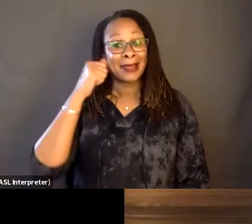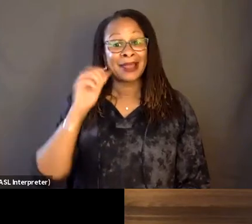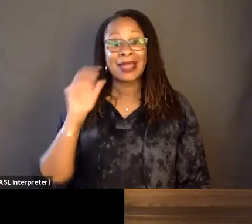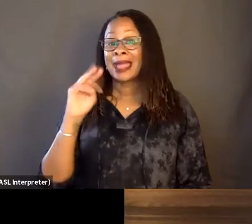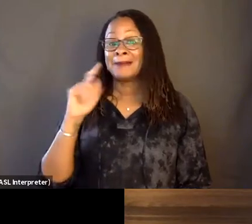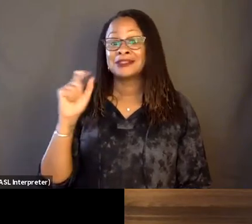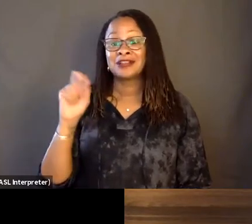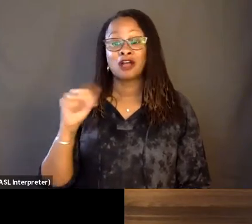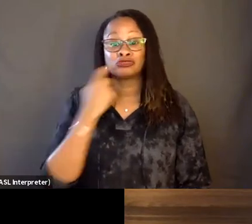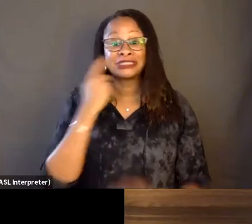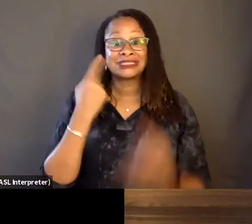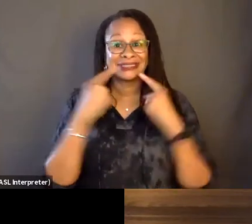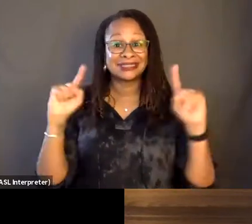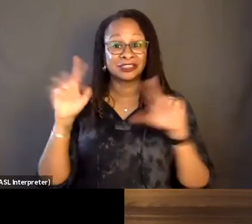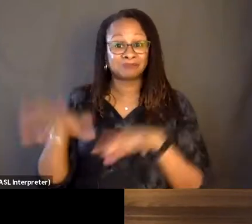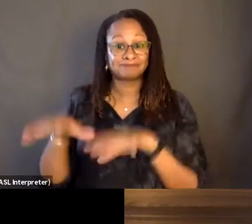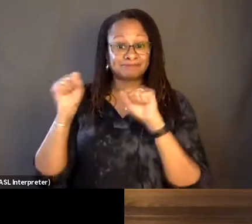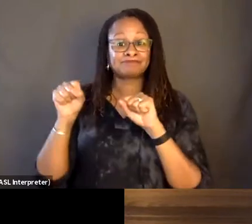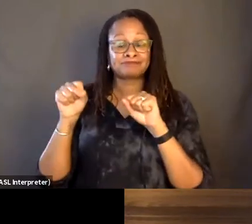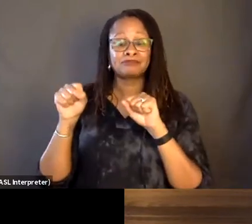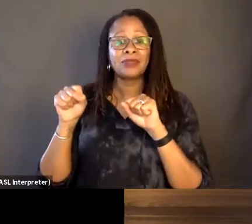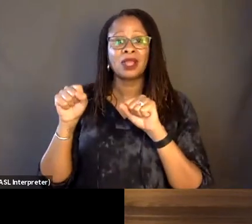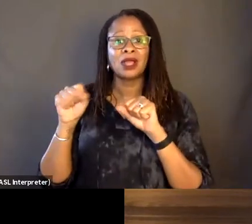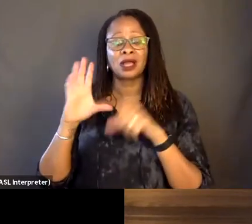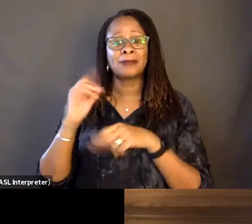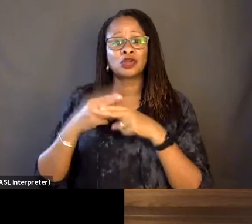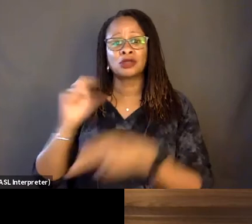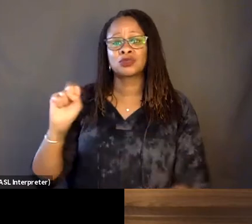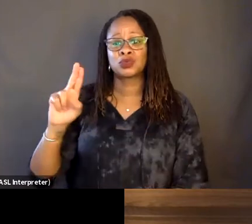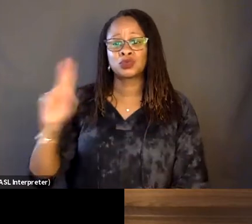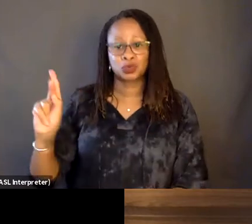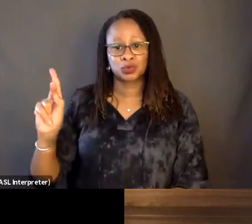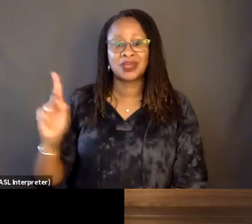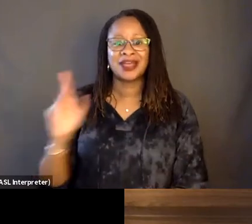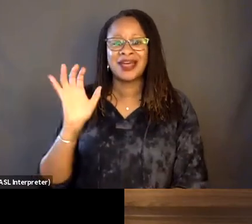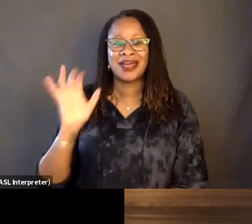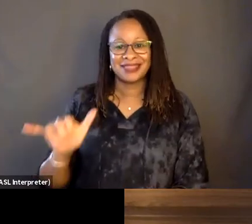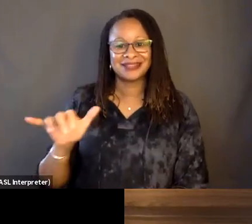that they acquired a company called Souq, which is the Amazon of Saudi Arabia.